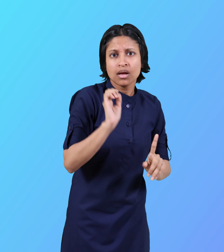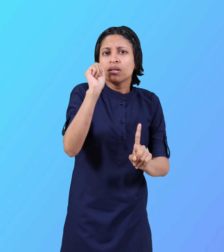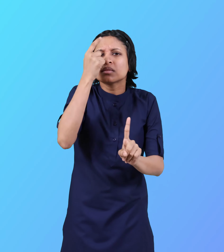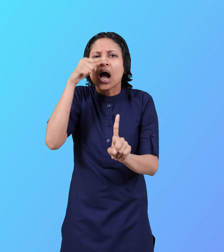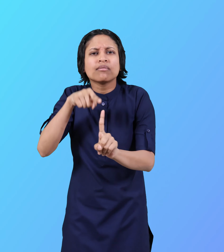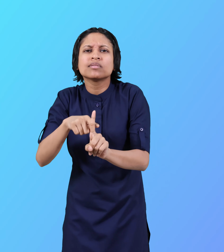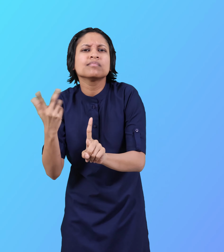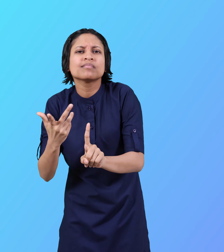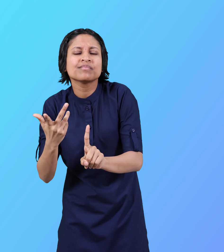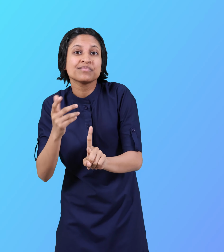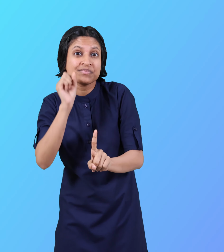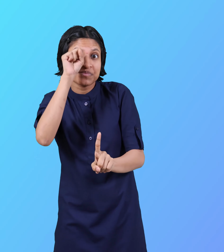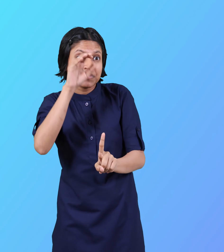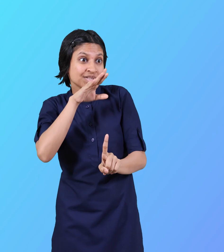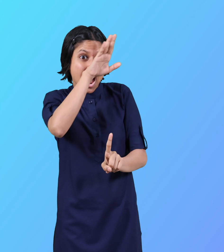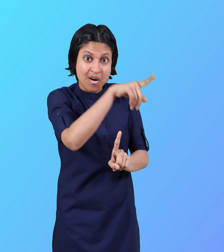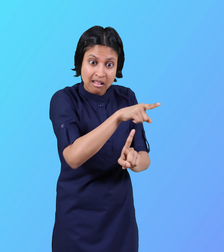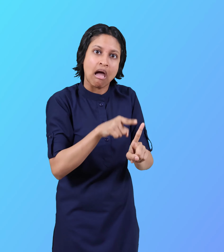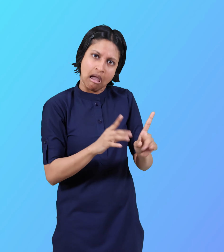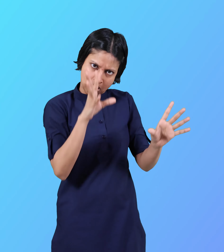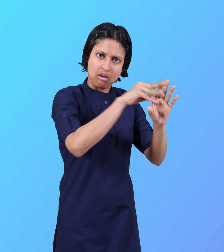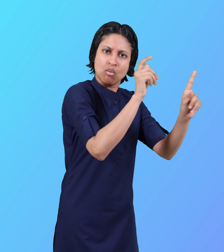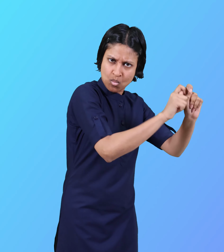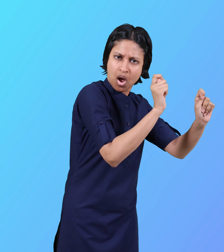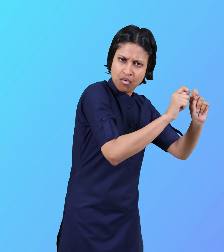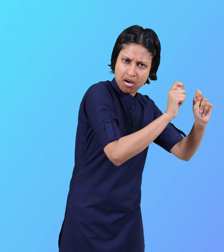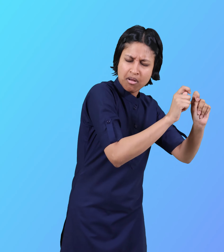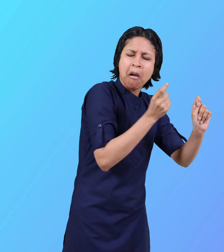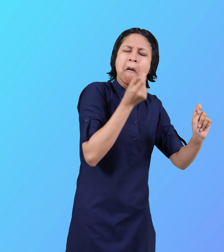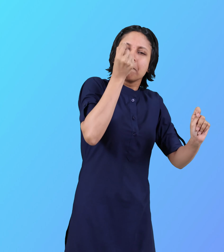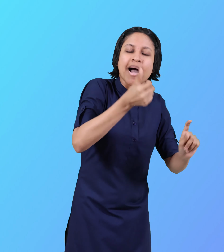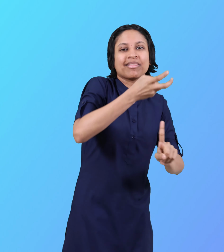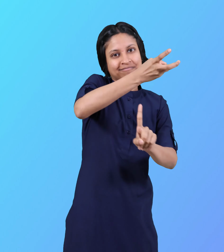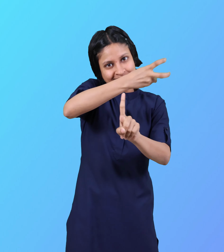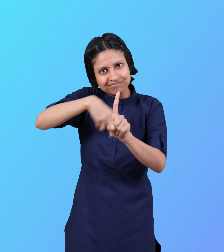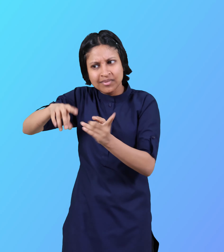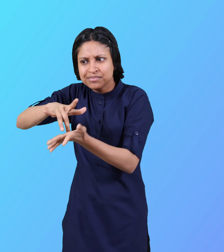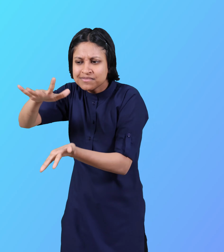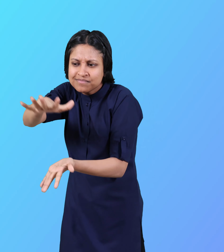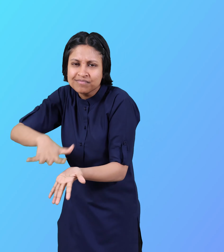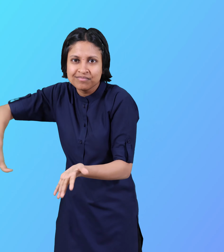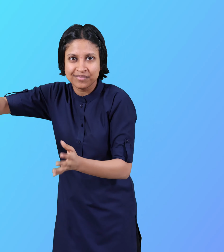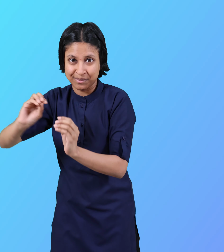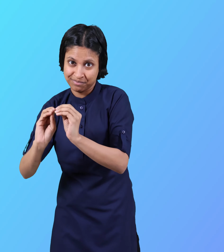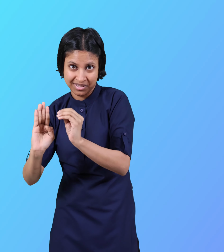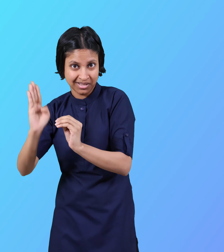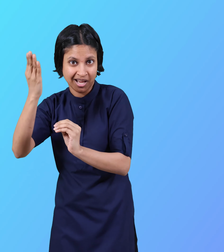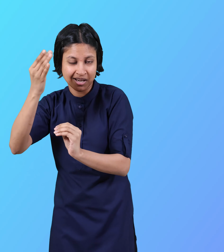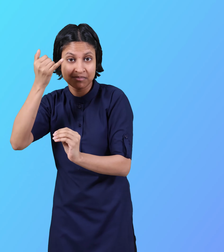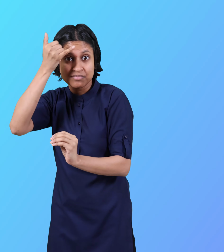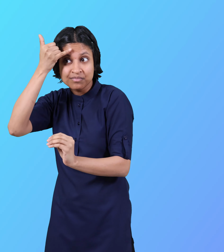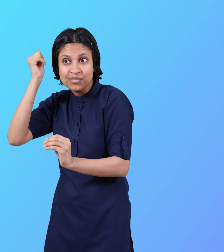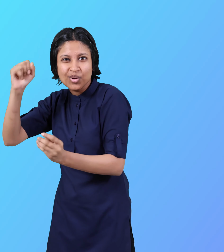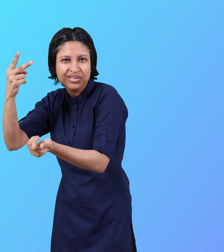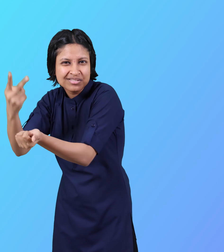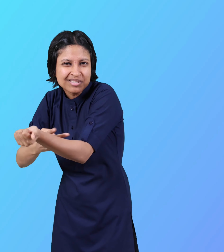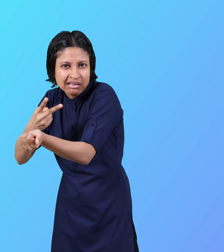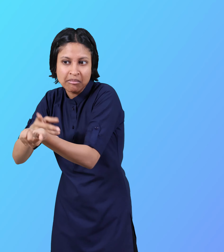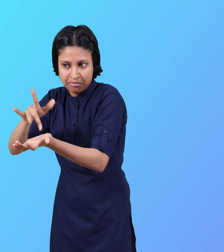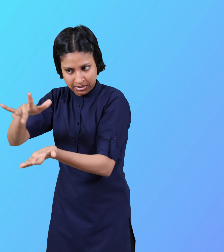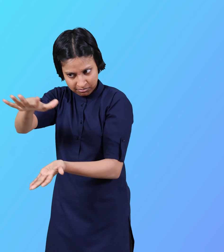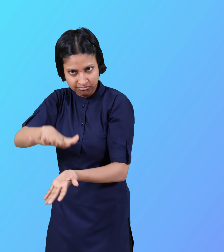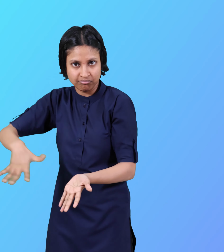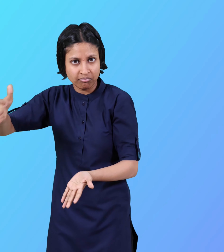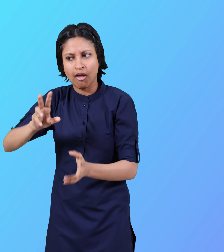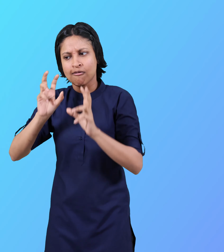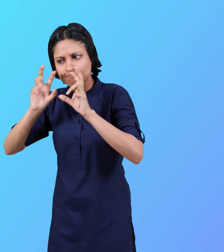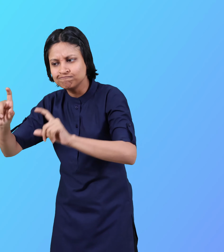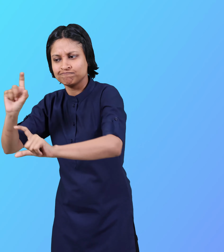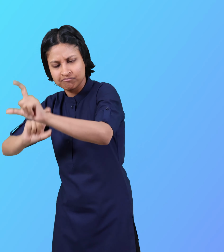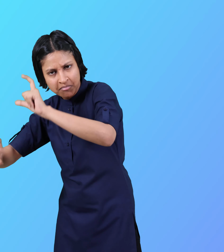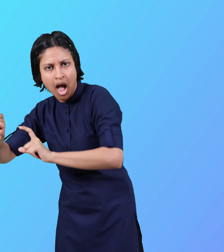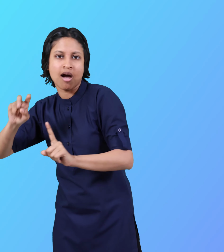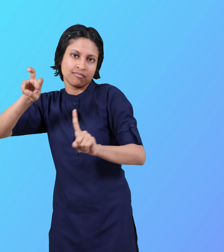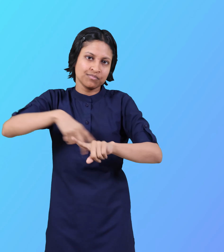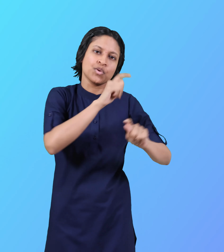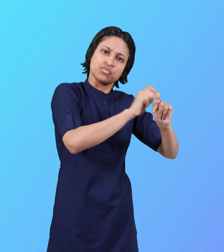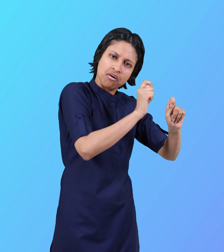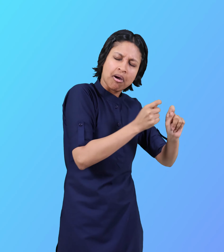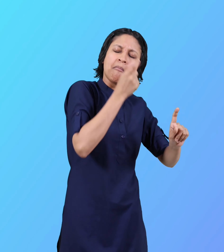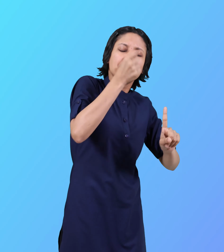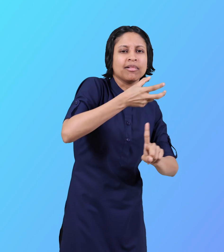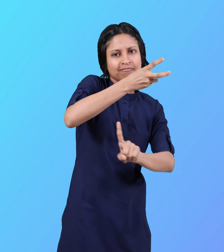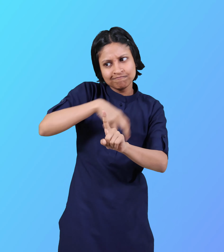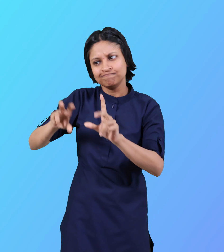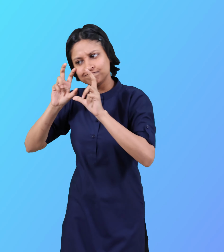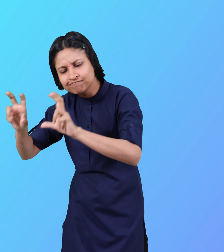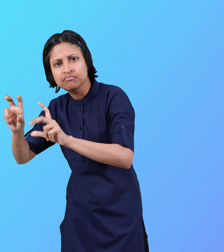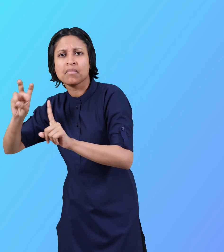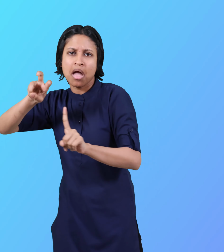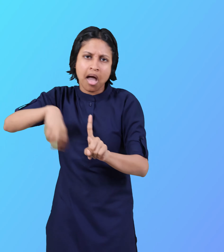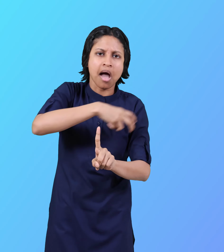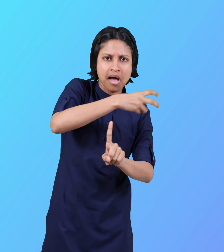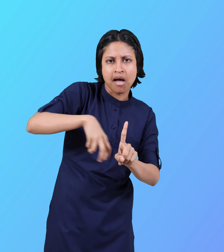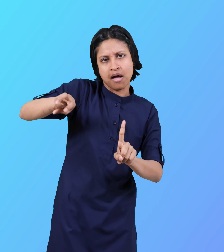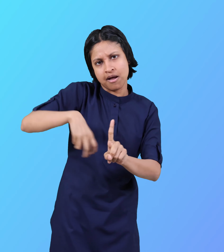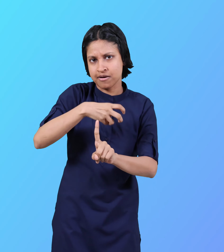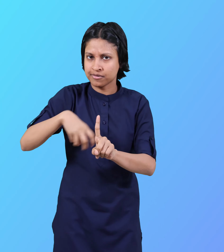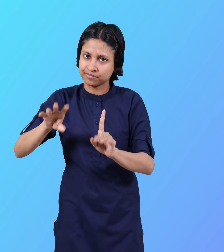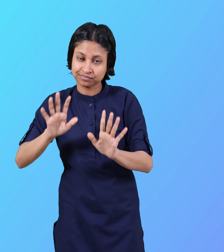but David left Saul from time to time to take care of his father’s sheep at Bethlehem.